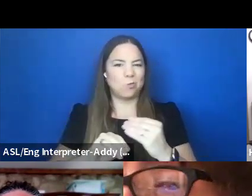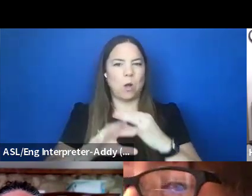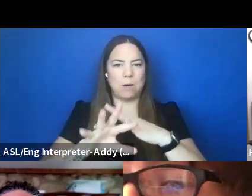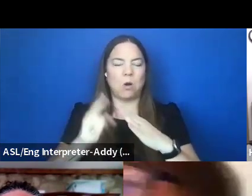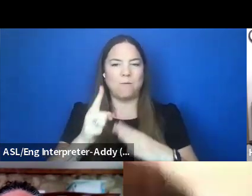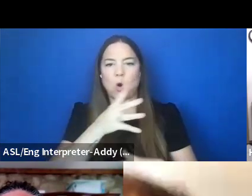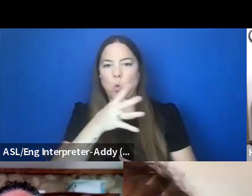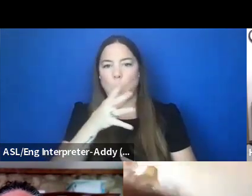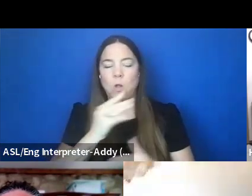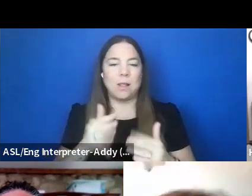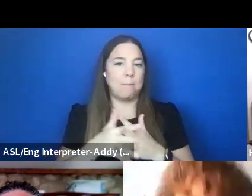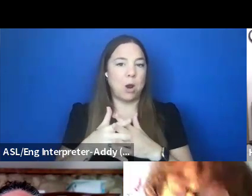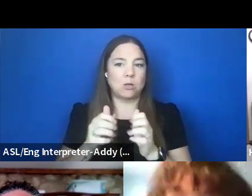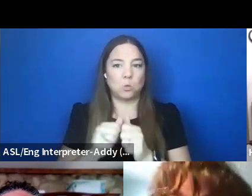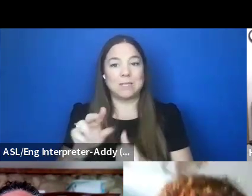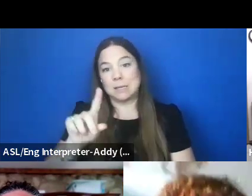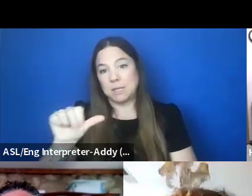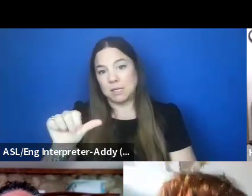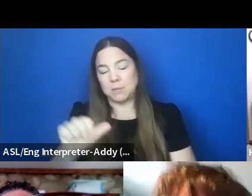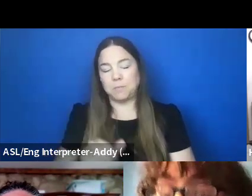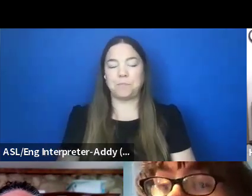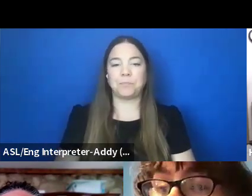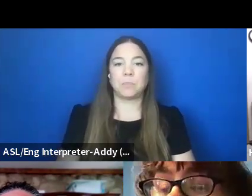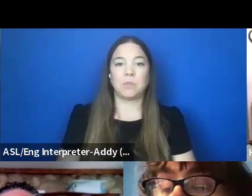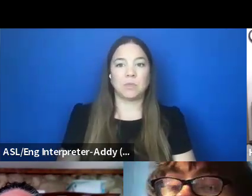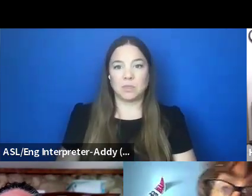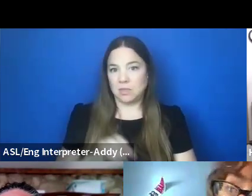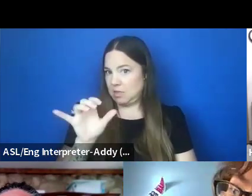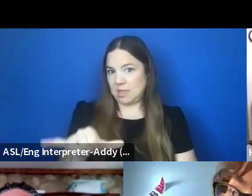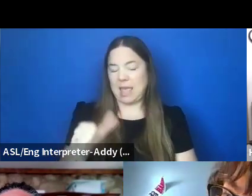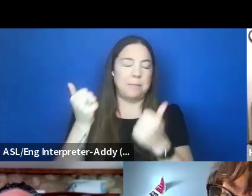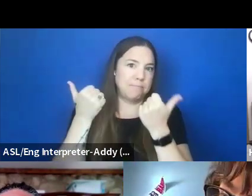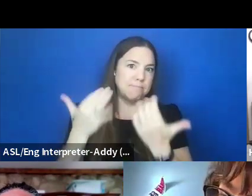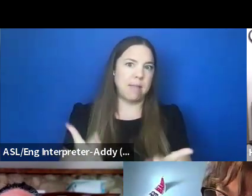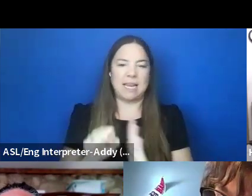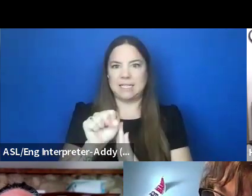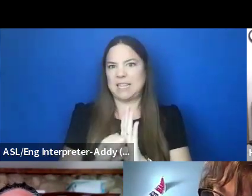Don Dew: That is something that so many States are grappling with. I think every State